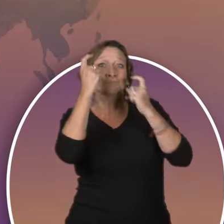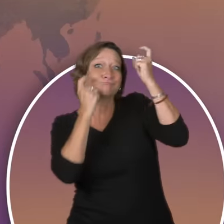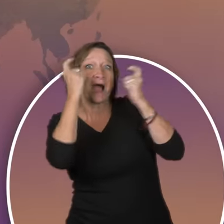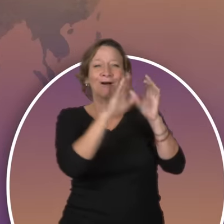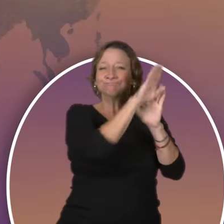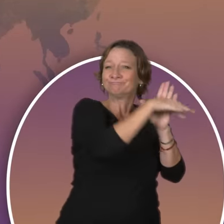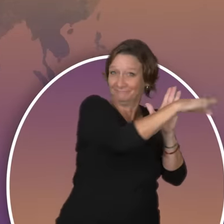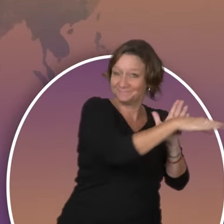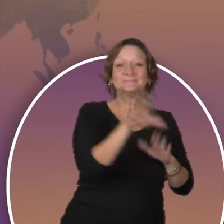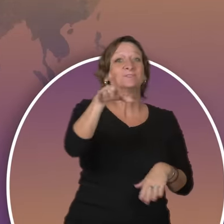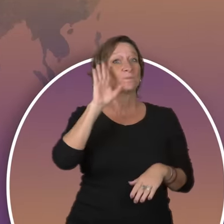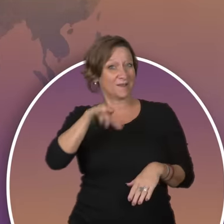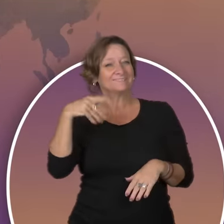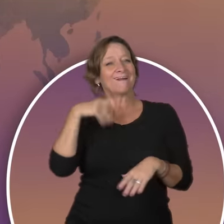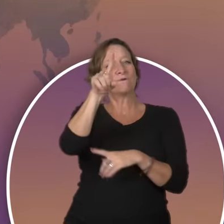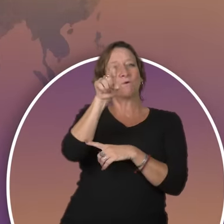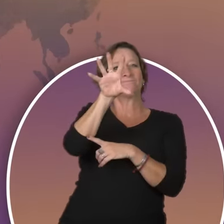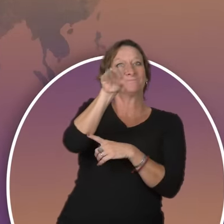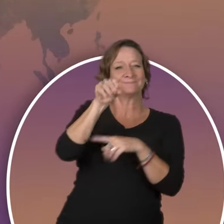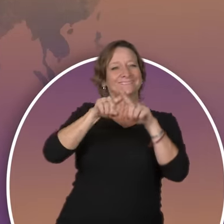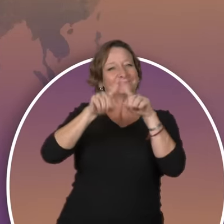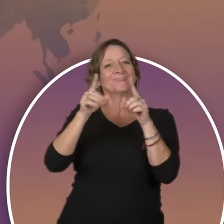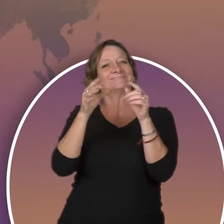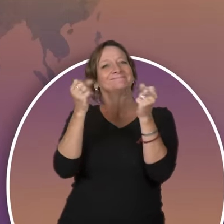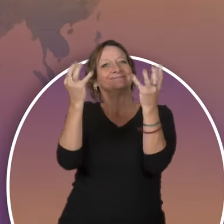There are more than 150 different sign languages used around the world